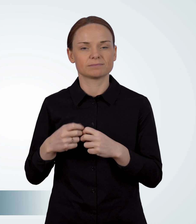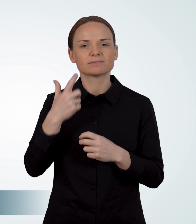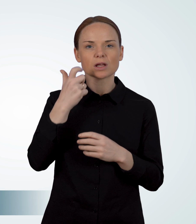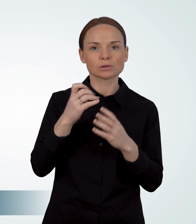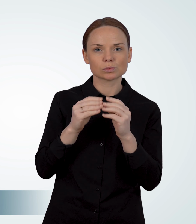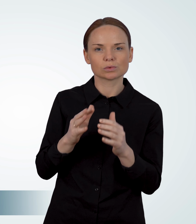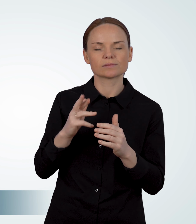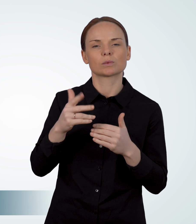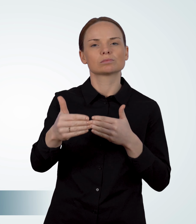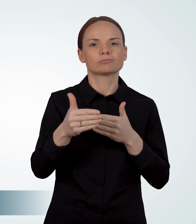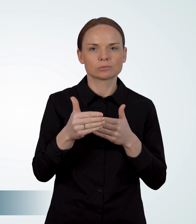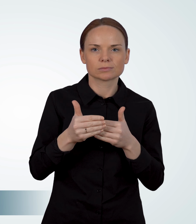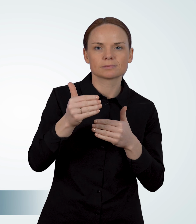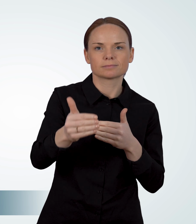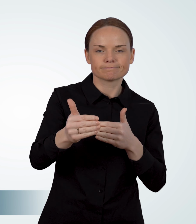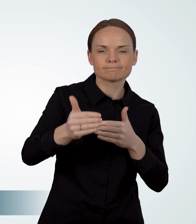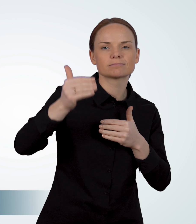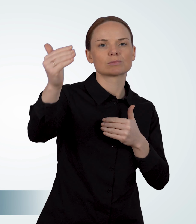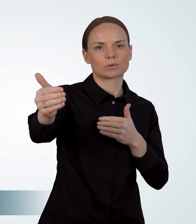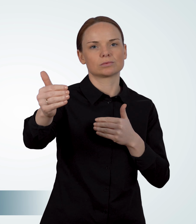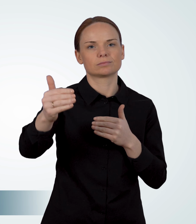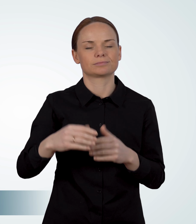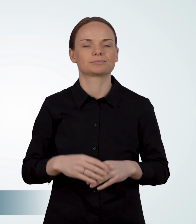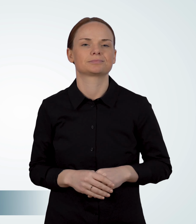with actions needed over the short, medium and long term.